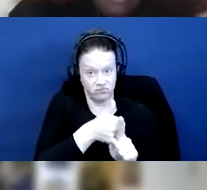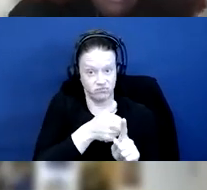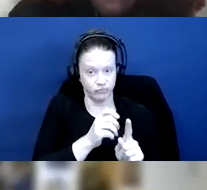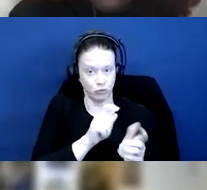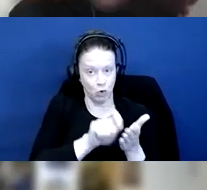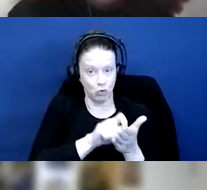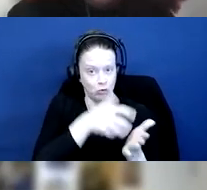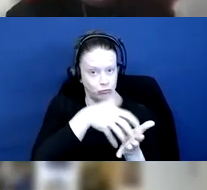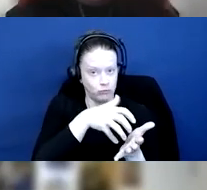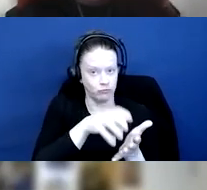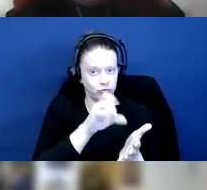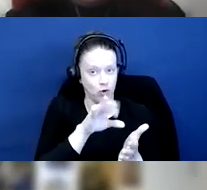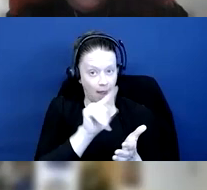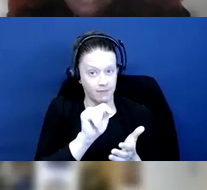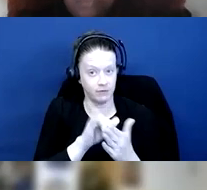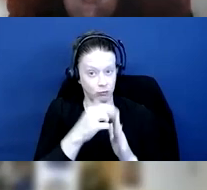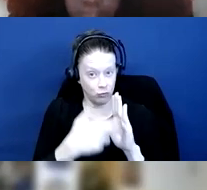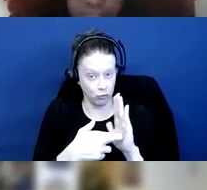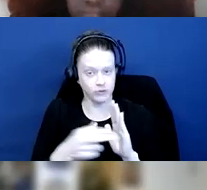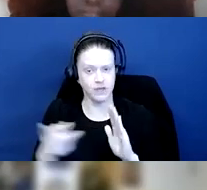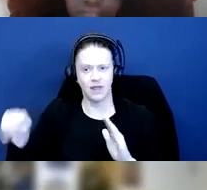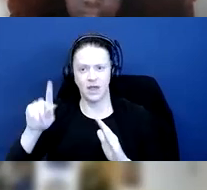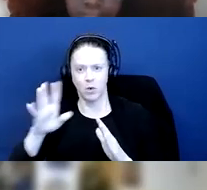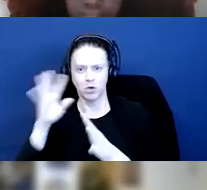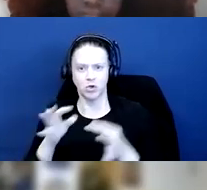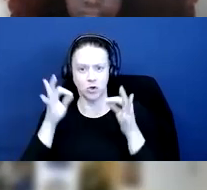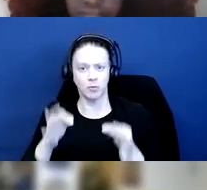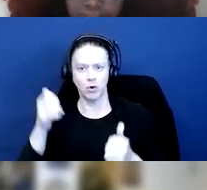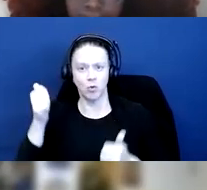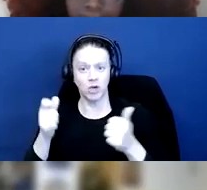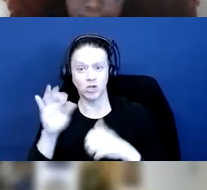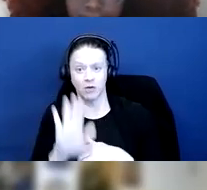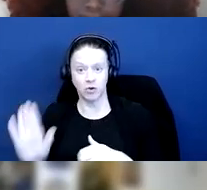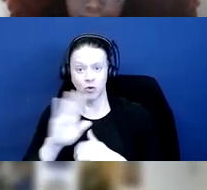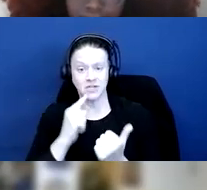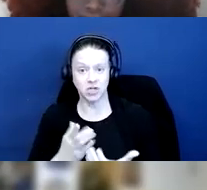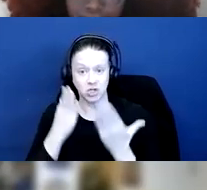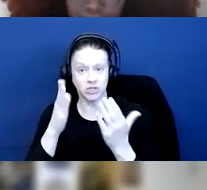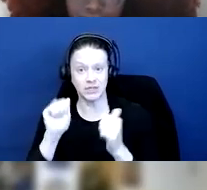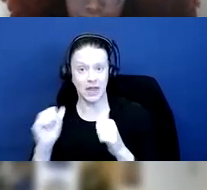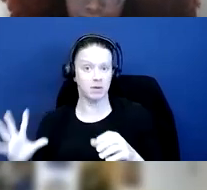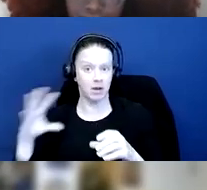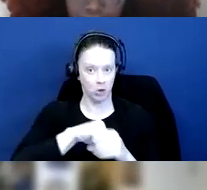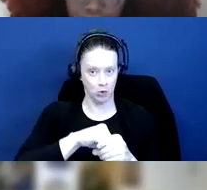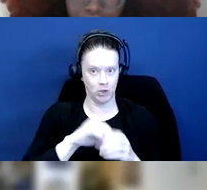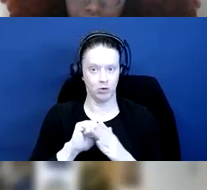would determine which of your suggestions can actually be incorporated into the rule